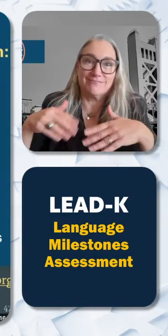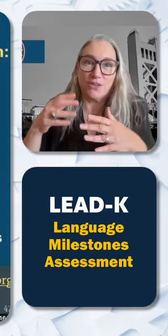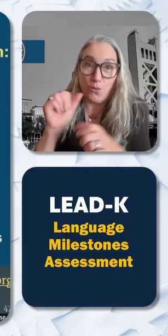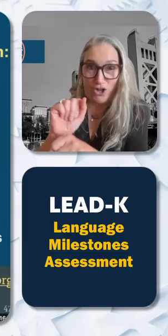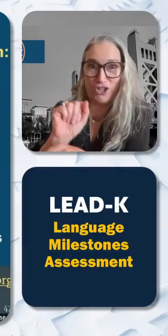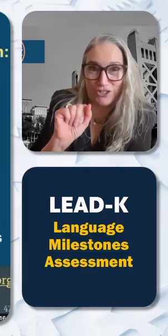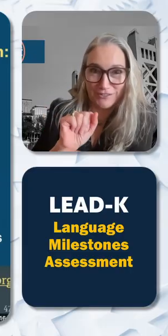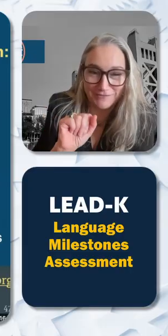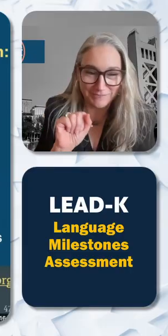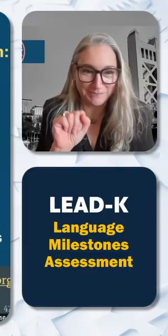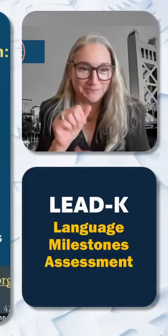Deaf ran.